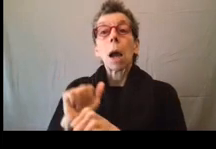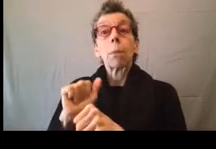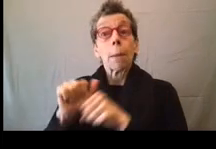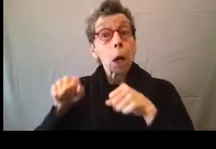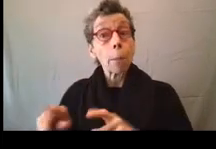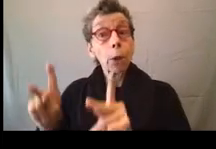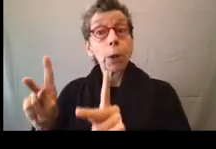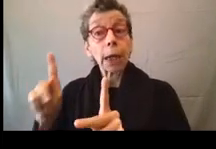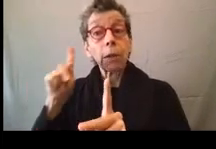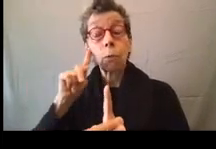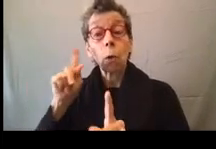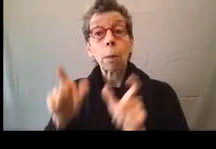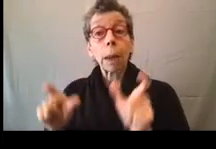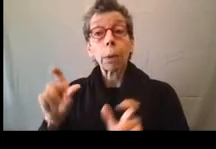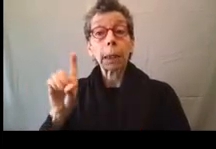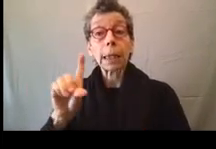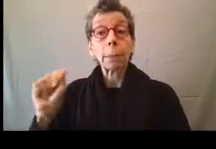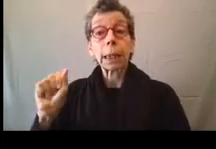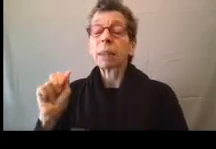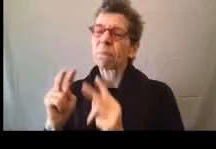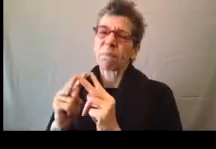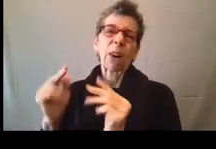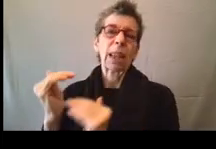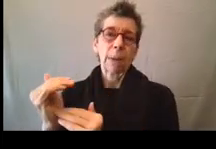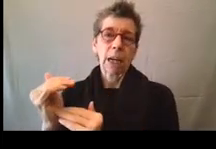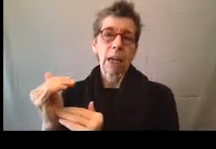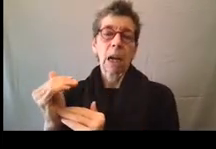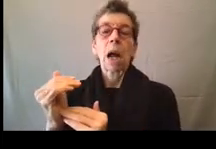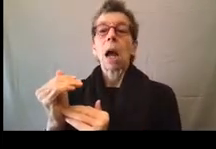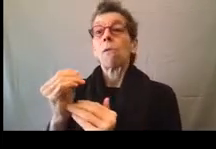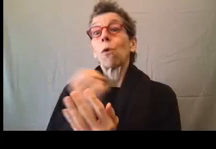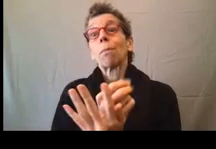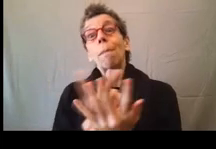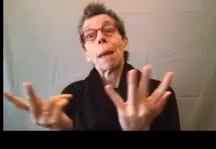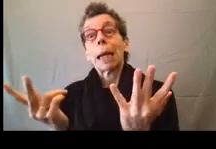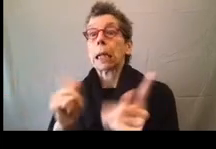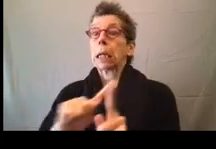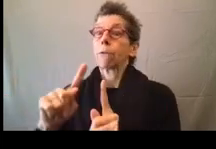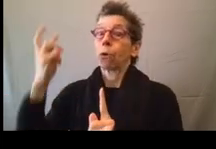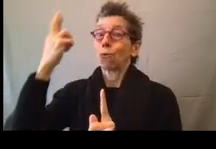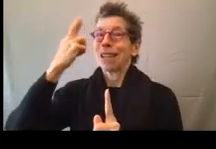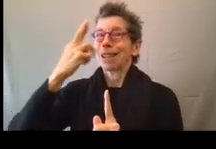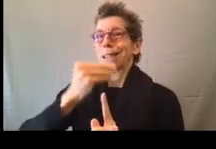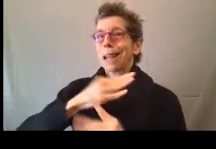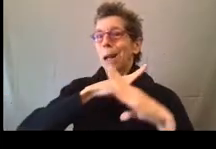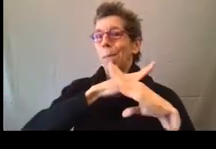are barriers, many barriers that get in the way of participation in employment for folks